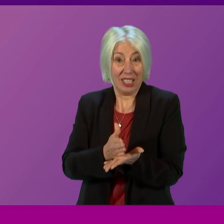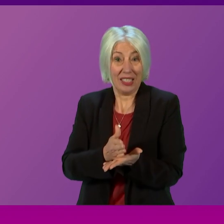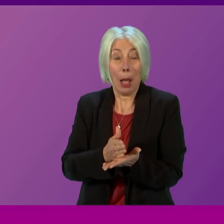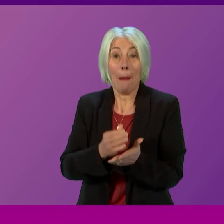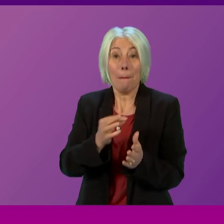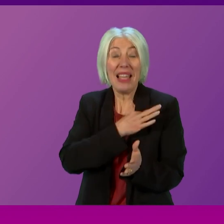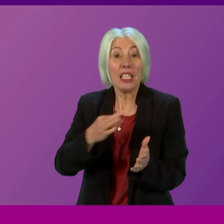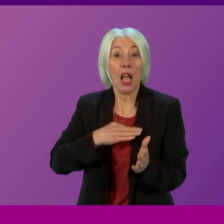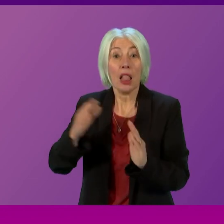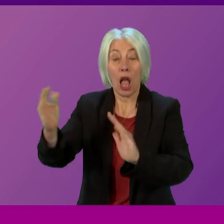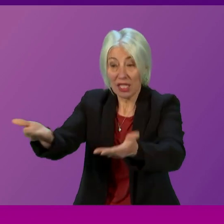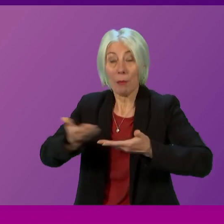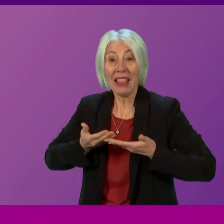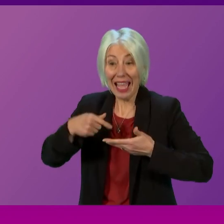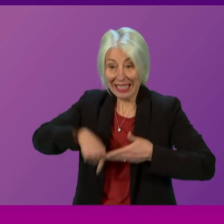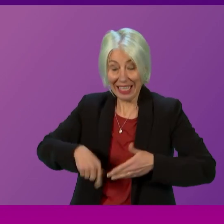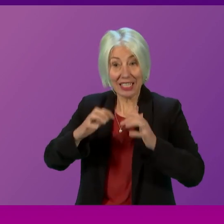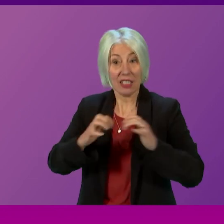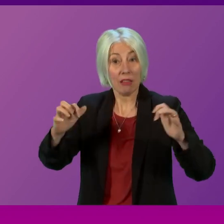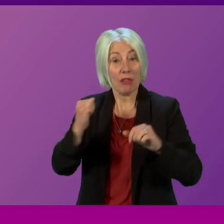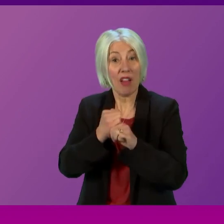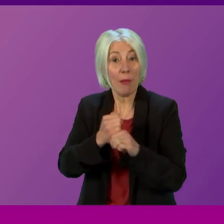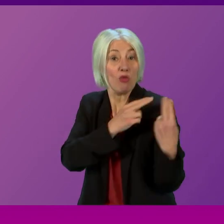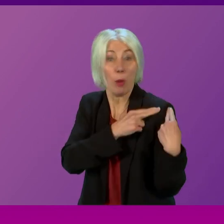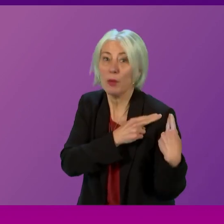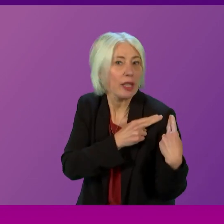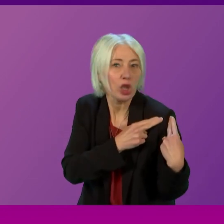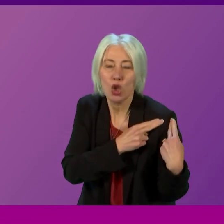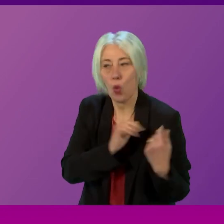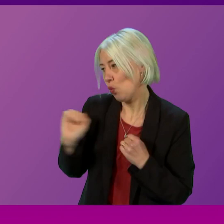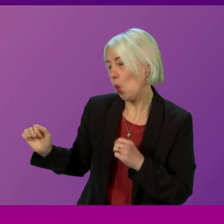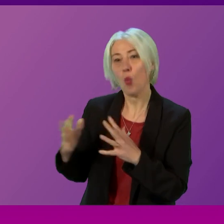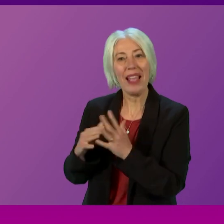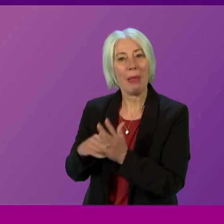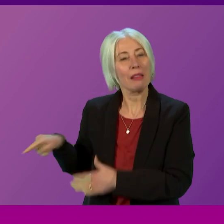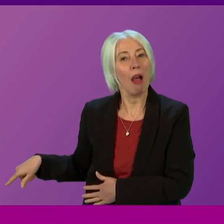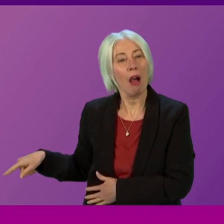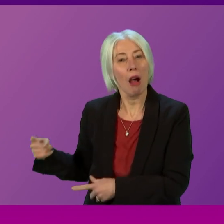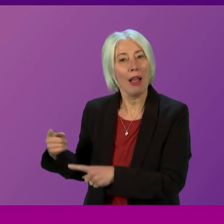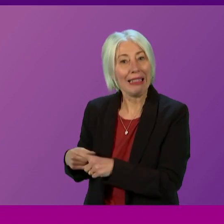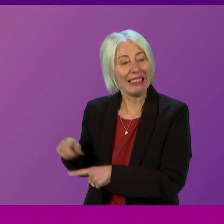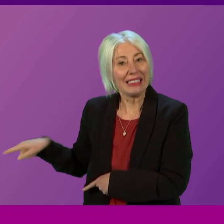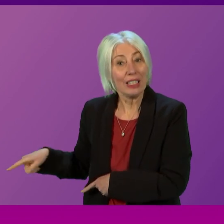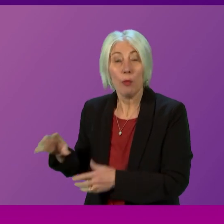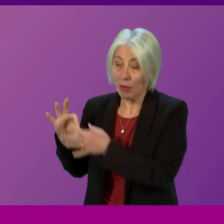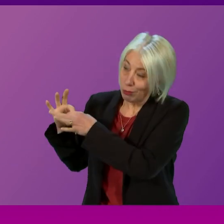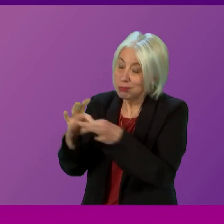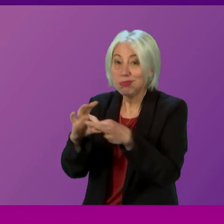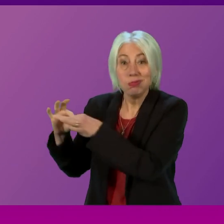is not within the responsibilities of this Government: unfortunately, it is a reserved matter. We continue to work with the UK Government, but we also